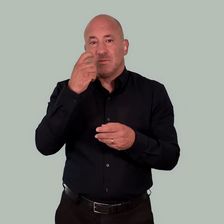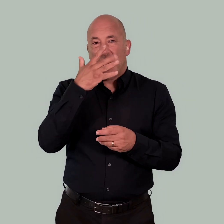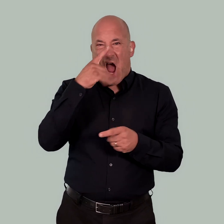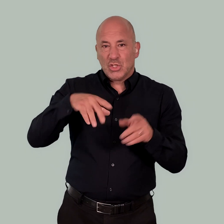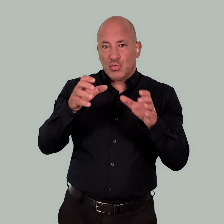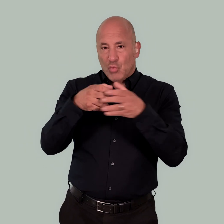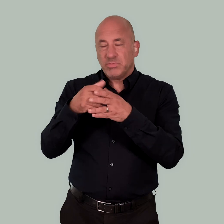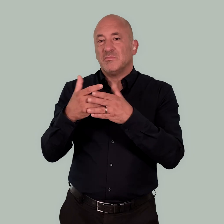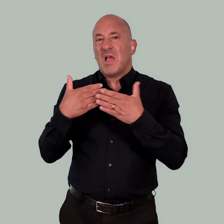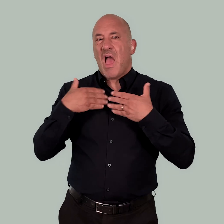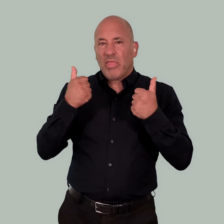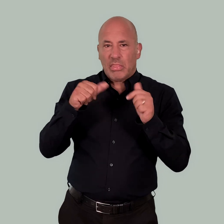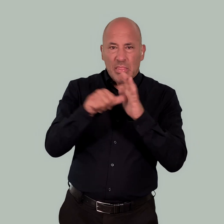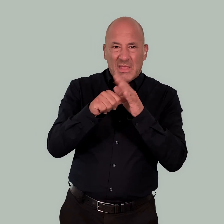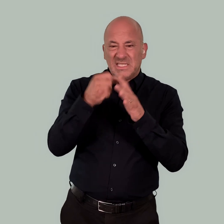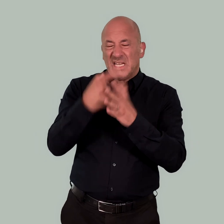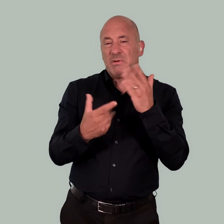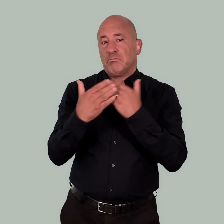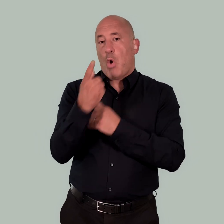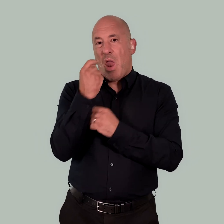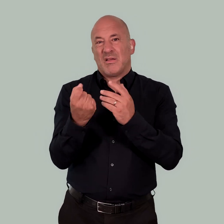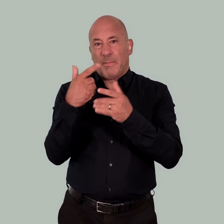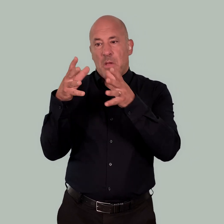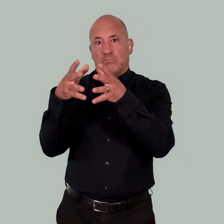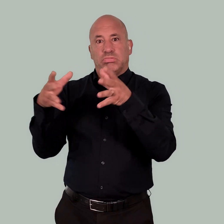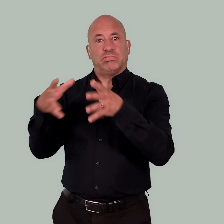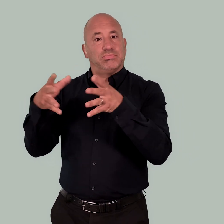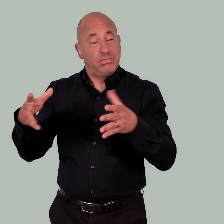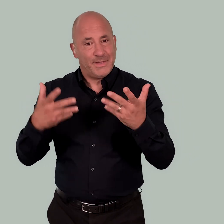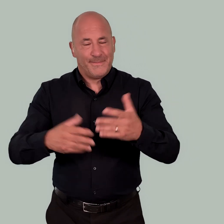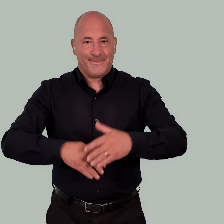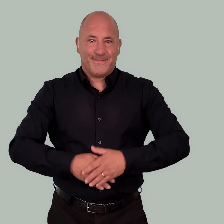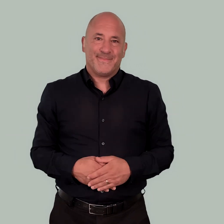as a result of it bringing in older age groups where health conditions and disability are more likely.)